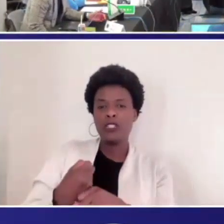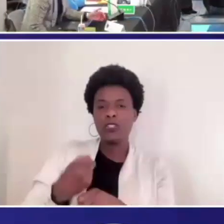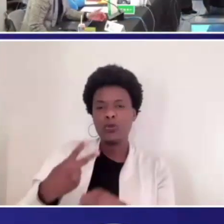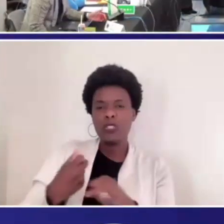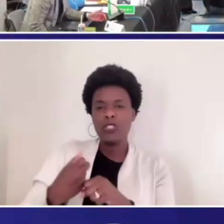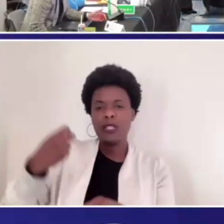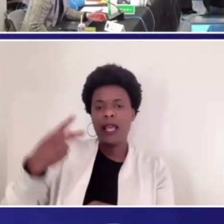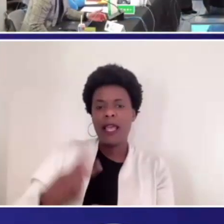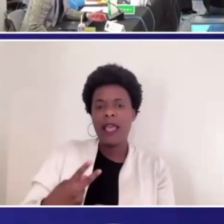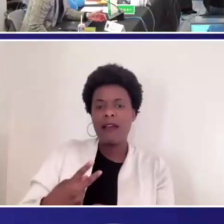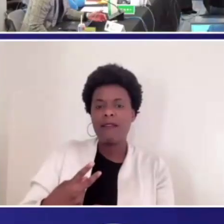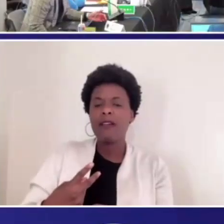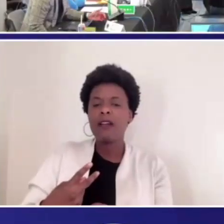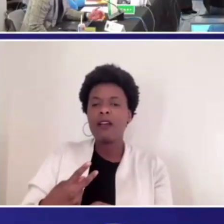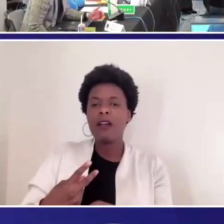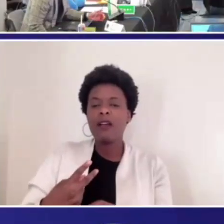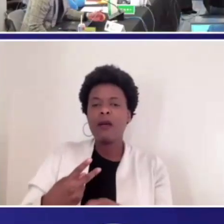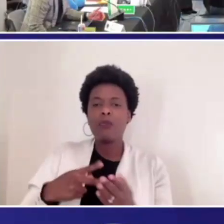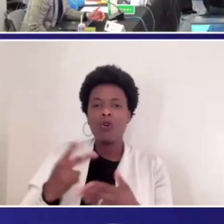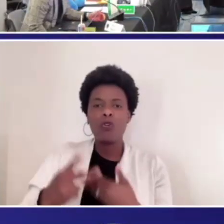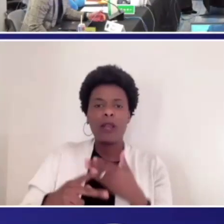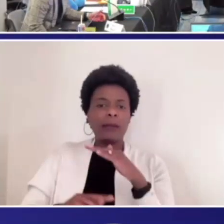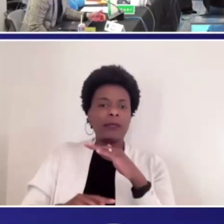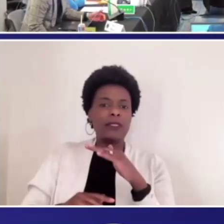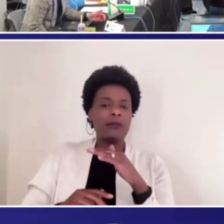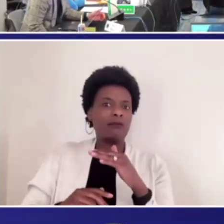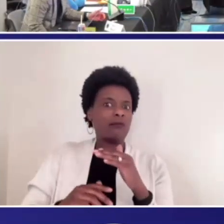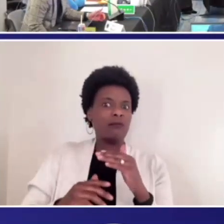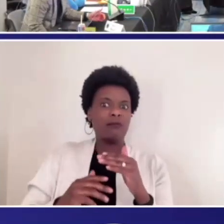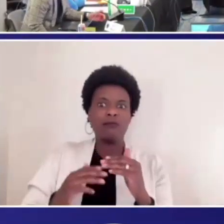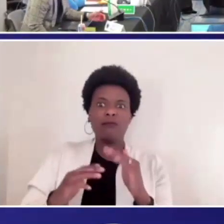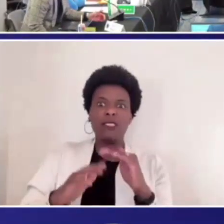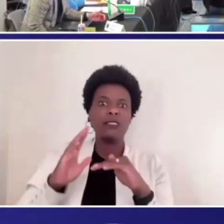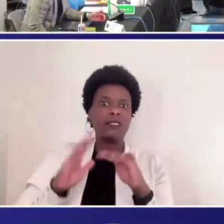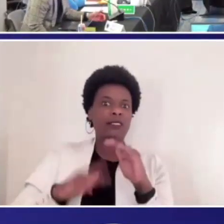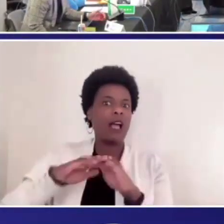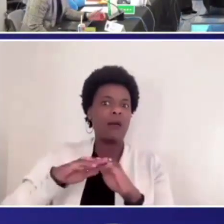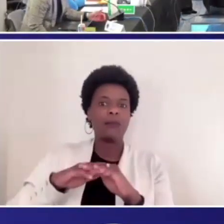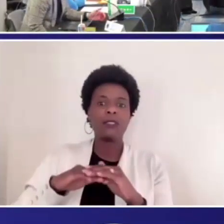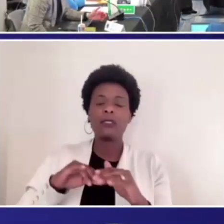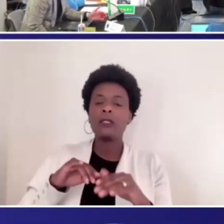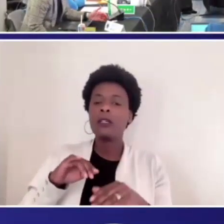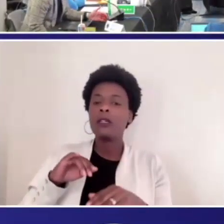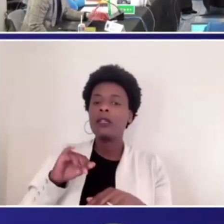$200,000 cap. If you were to include those programs on this list, colleges will raise their